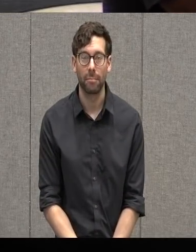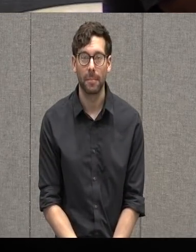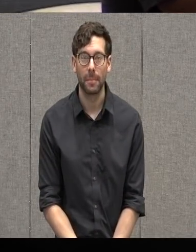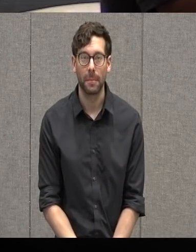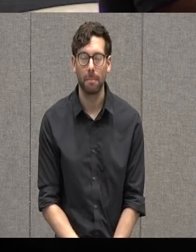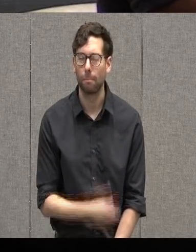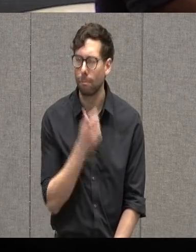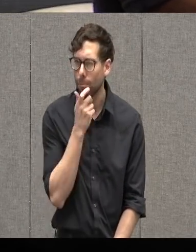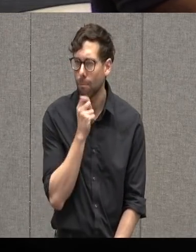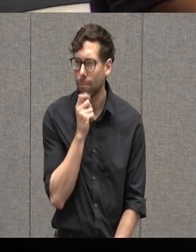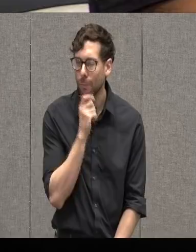I wonder who could it be.